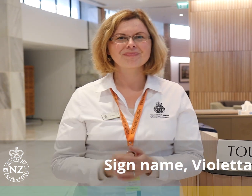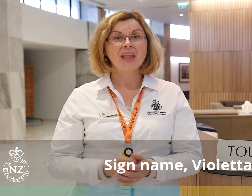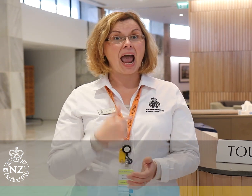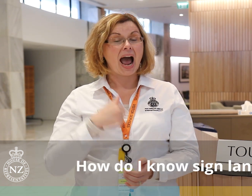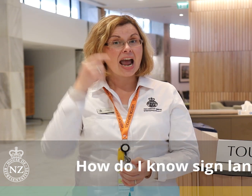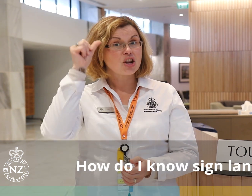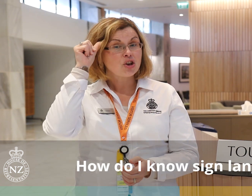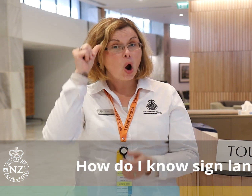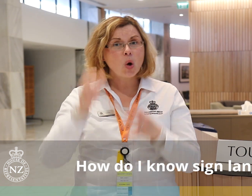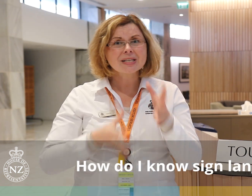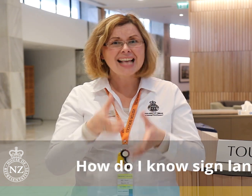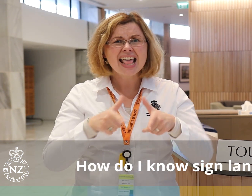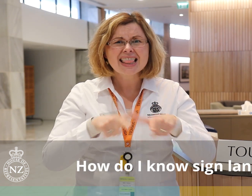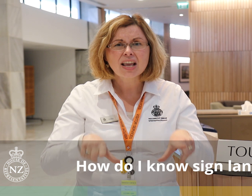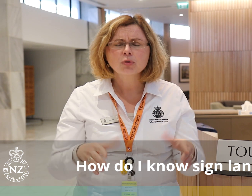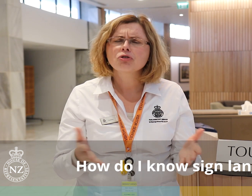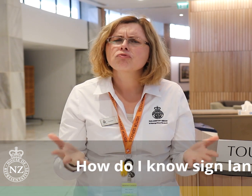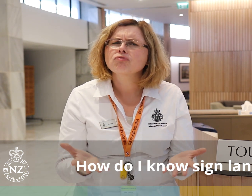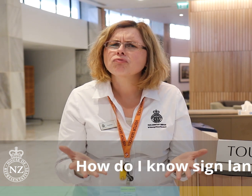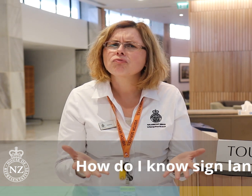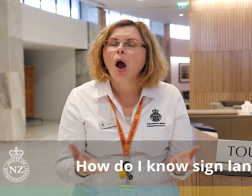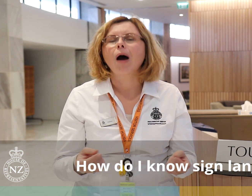How do I know sign language?